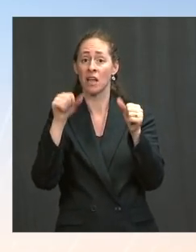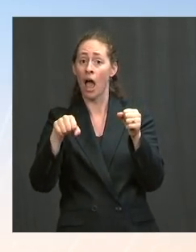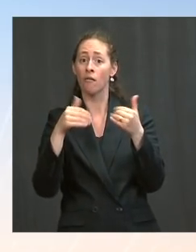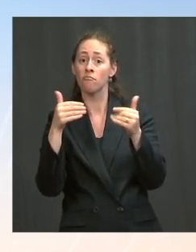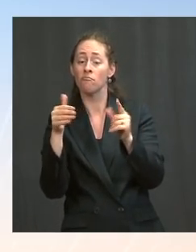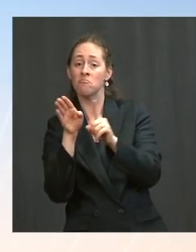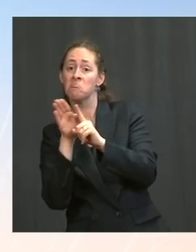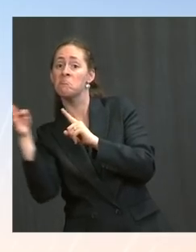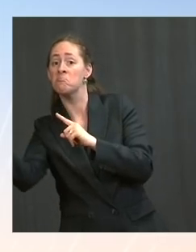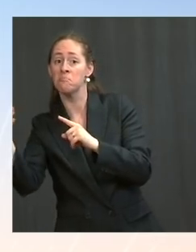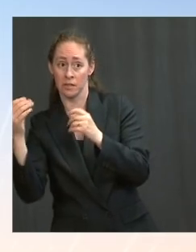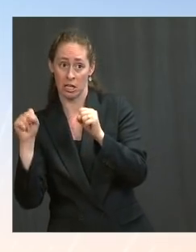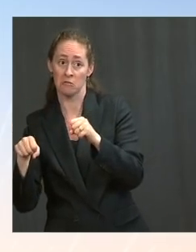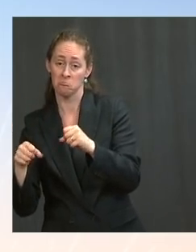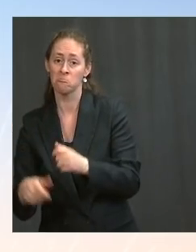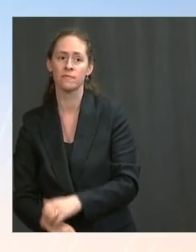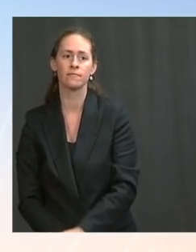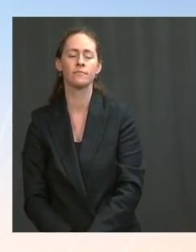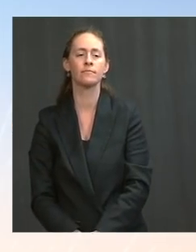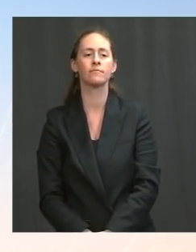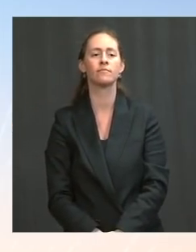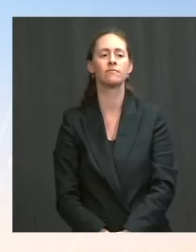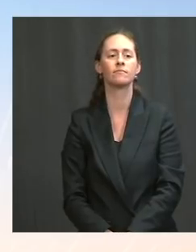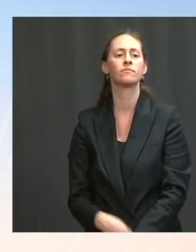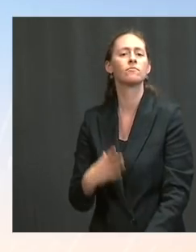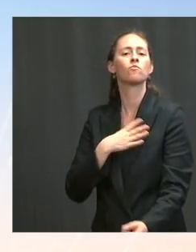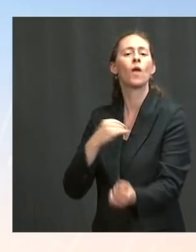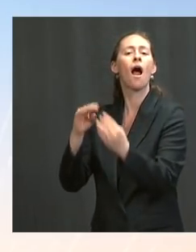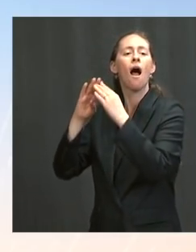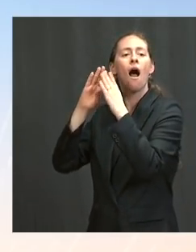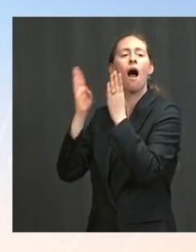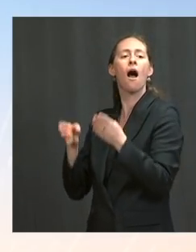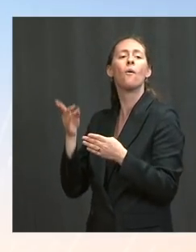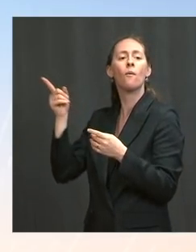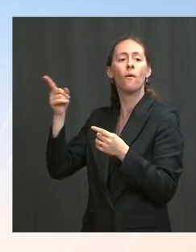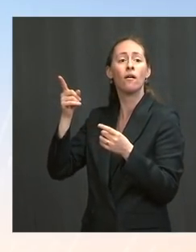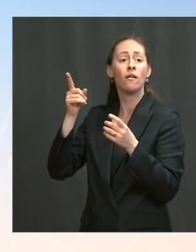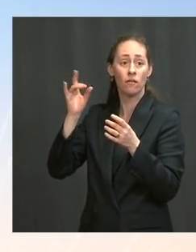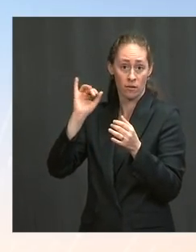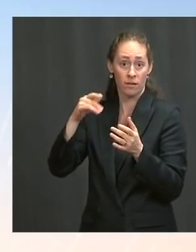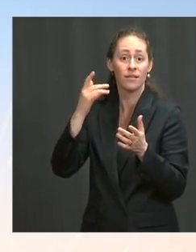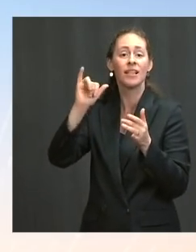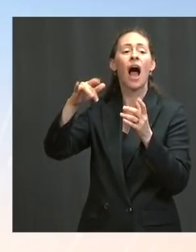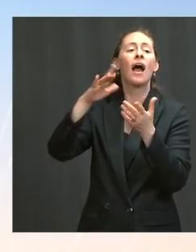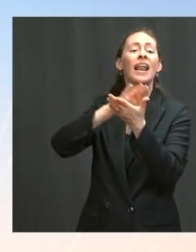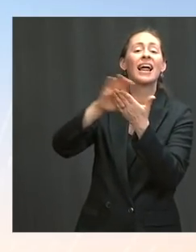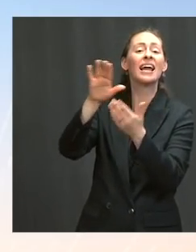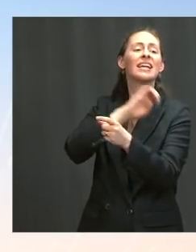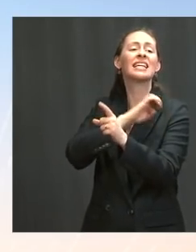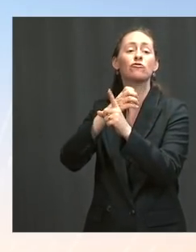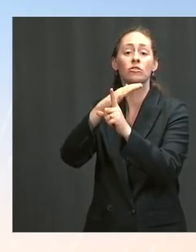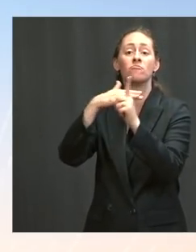want to see a clean energy standard in that reconciliation bill? And do you think that that can fit into the parameters of what can and can't be included?